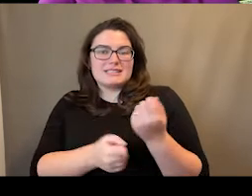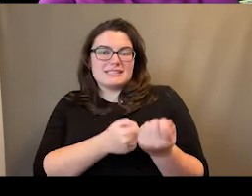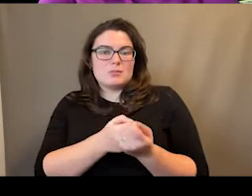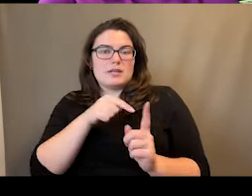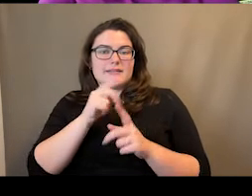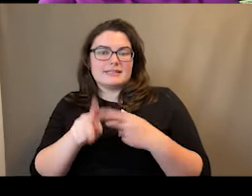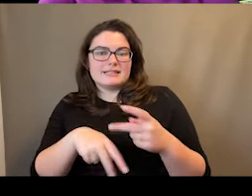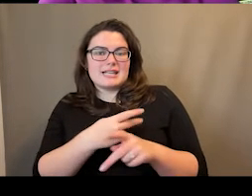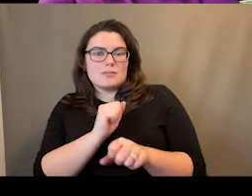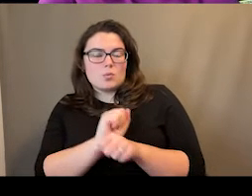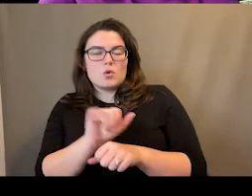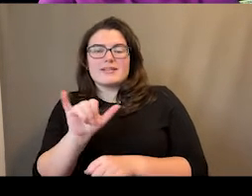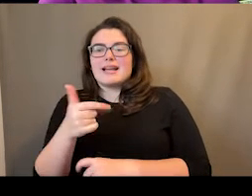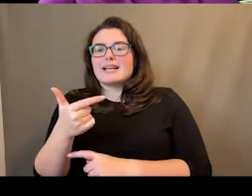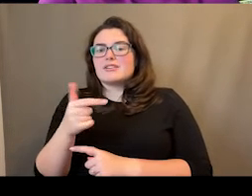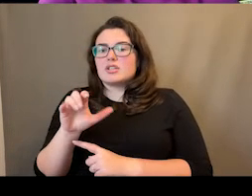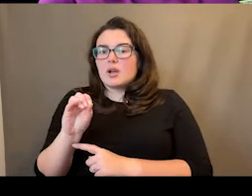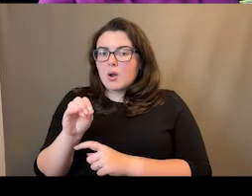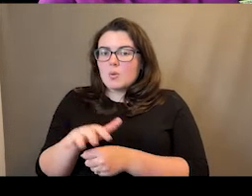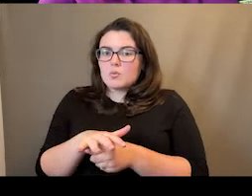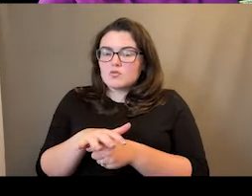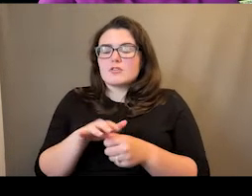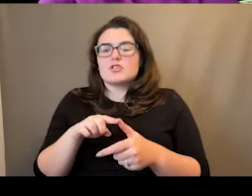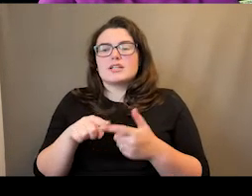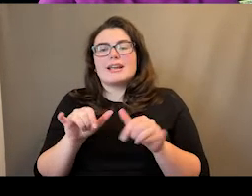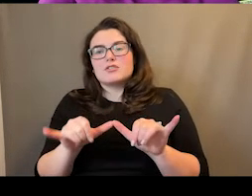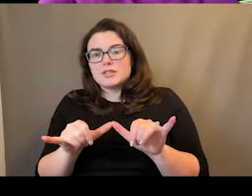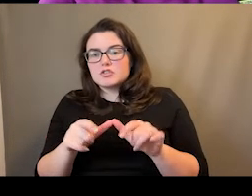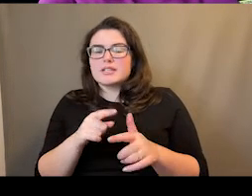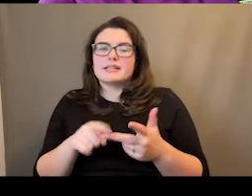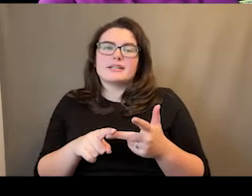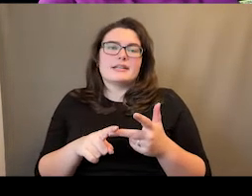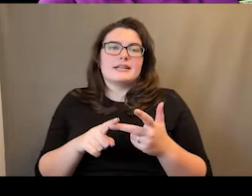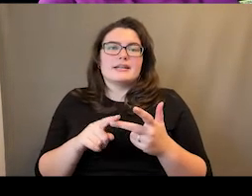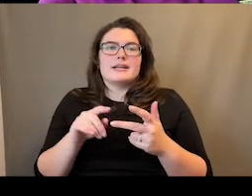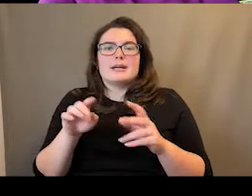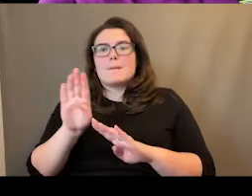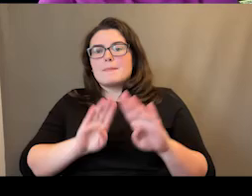such as the Geo Directorate, Engineering Directorate, Biological Sciences Directorate and